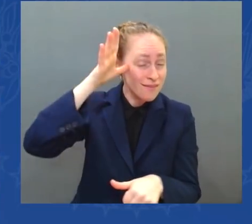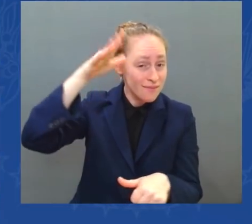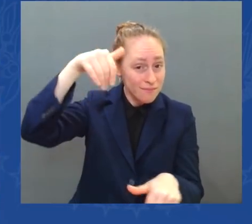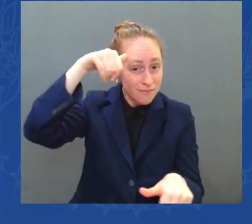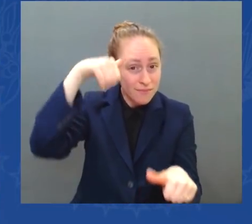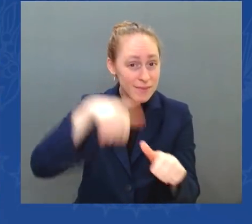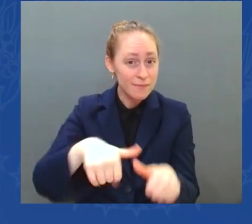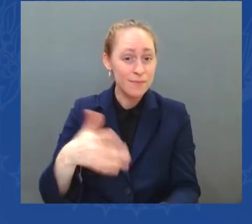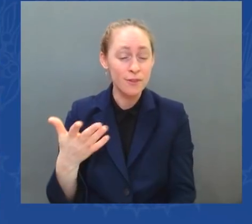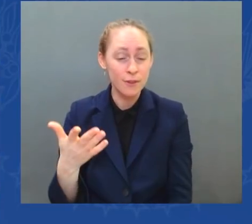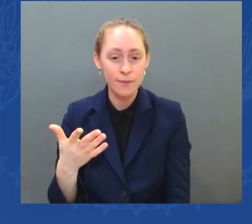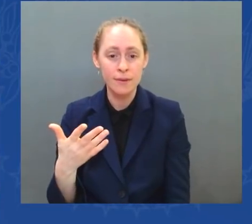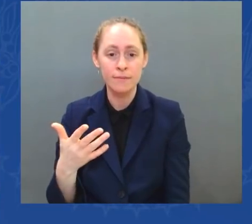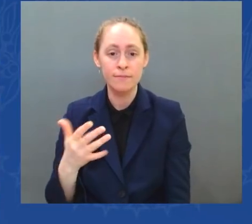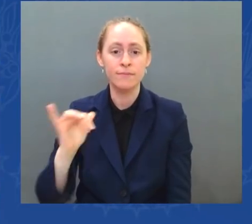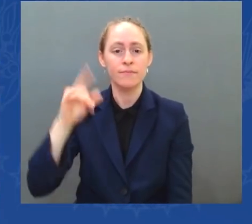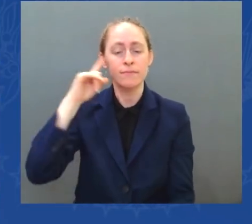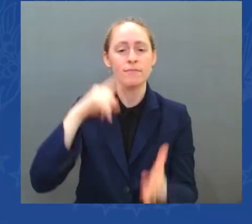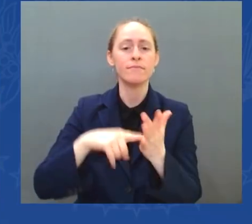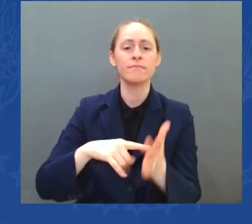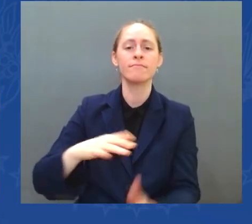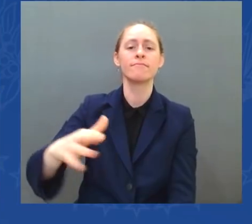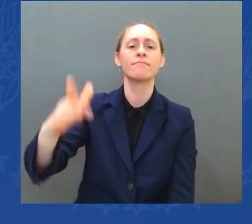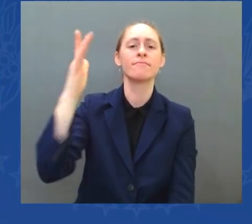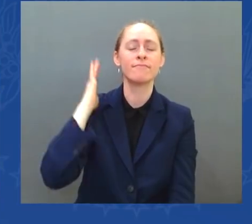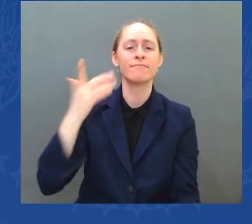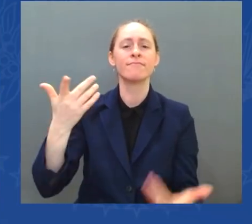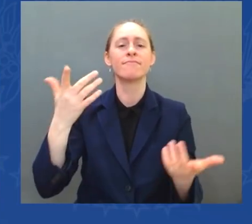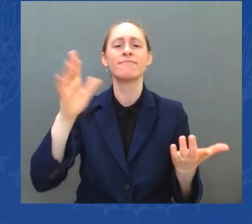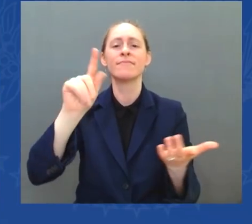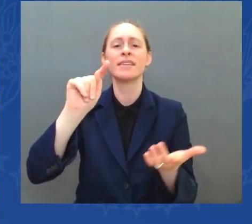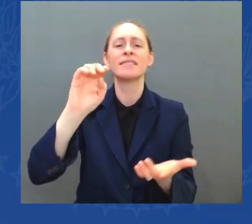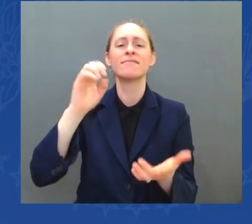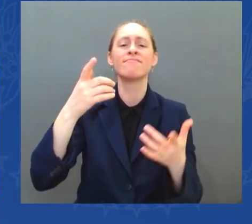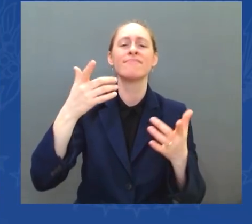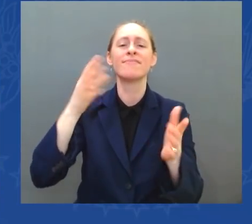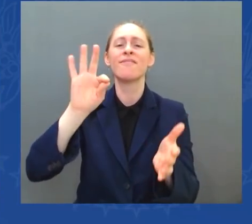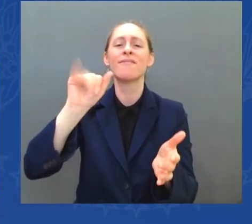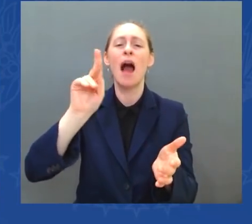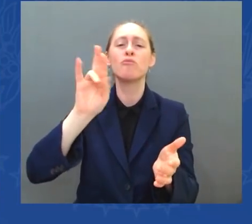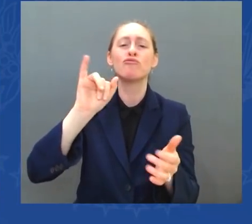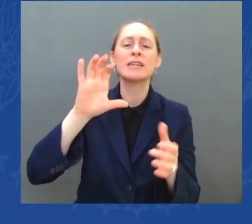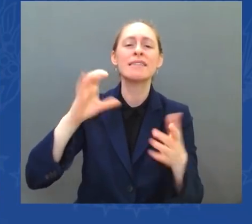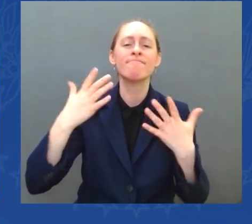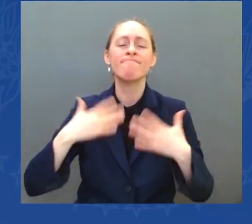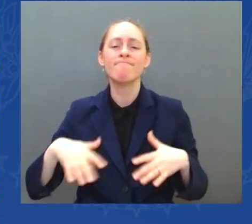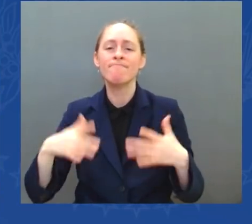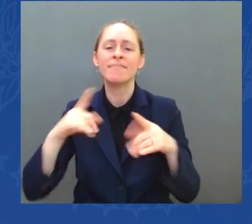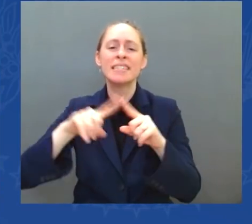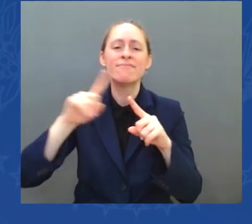Delaware used to be a great textile state. It all -- it all evaporated. Good jobs lost over time.